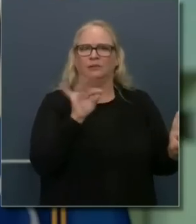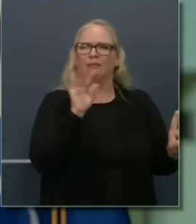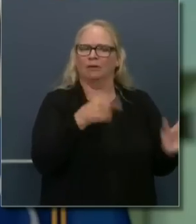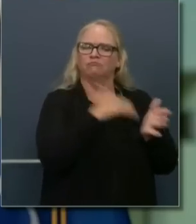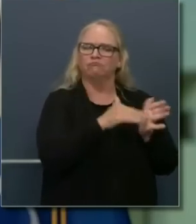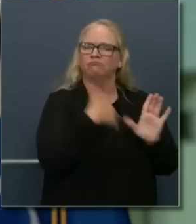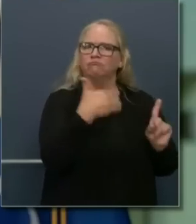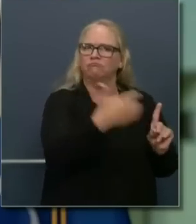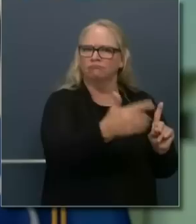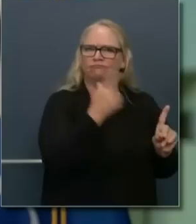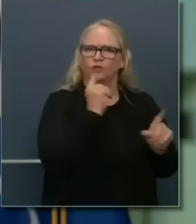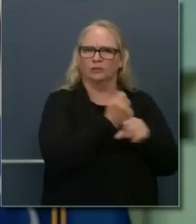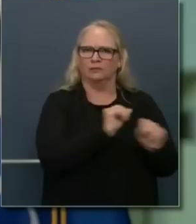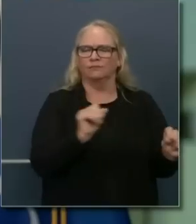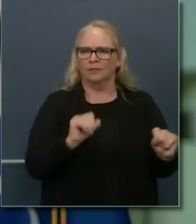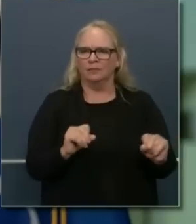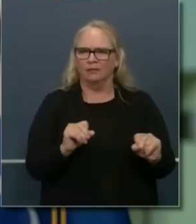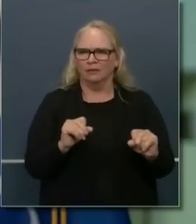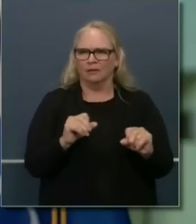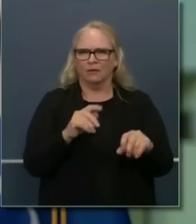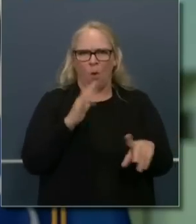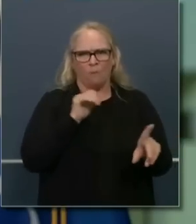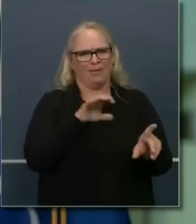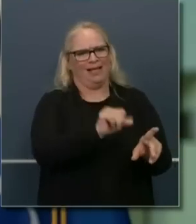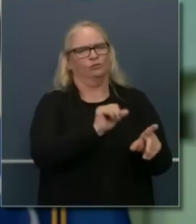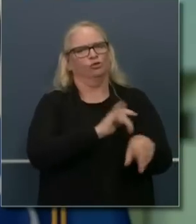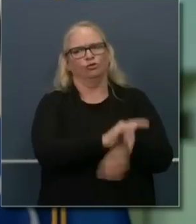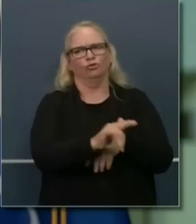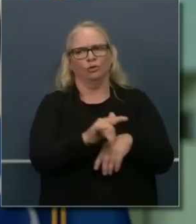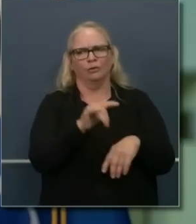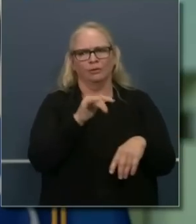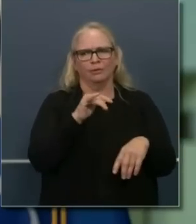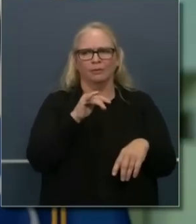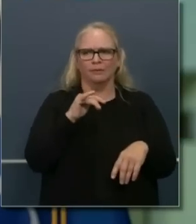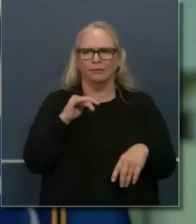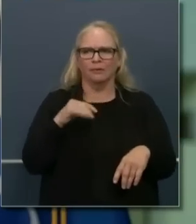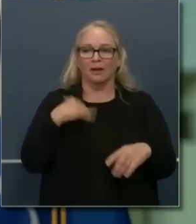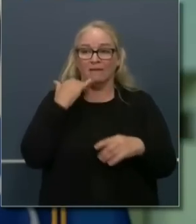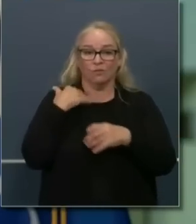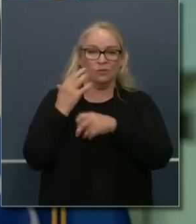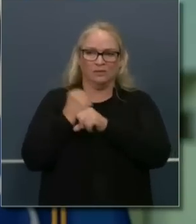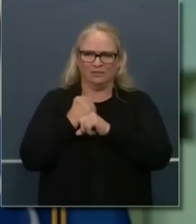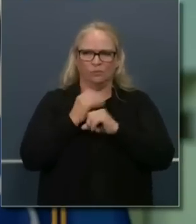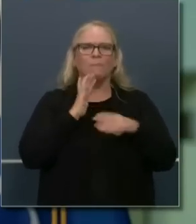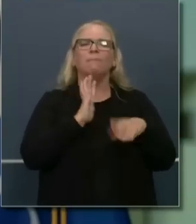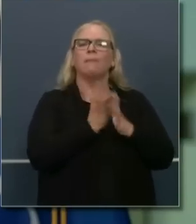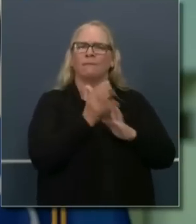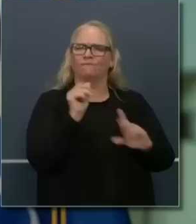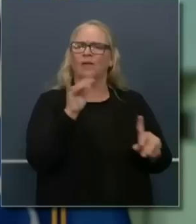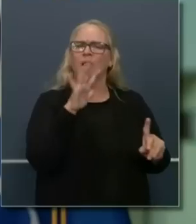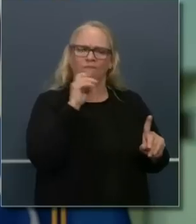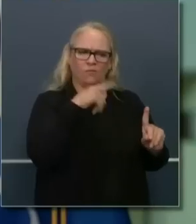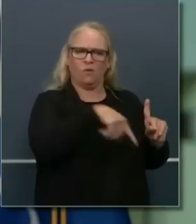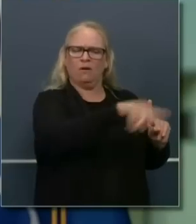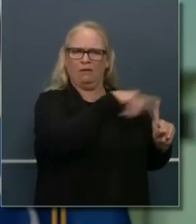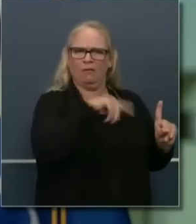WE'LL COHORT INDIVIDUALS ON A CONSISTENT BASIS AND TEST STAFF. LOOK, MORE TESTING CAPACITY COMES INTO PLAY, MORE TESTING